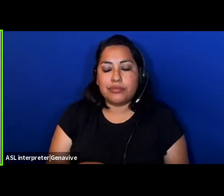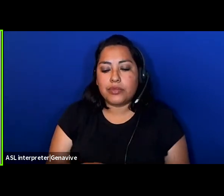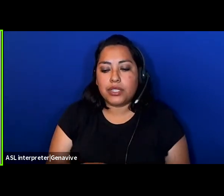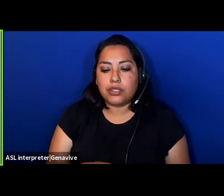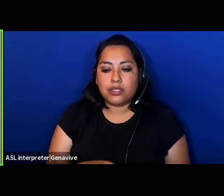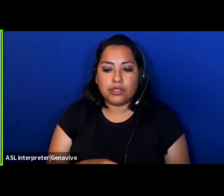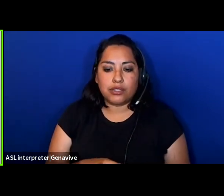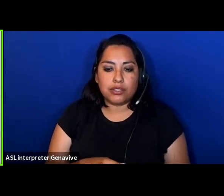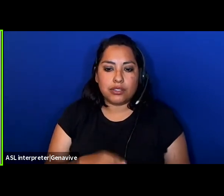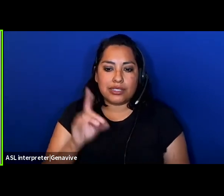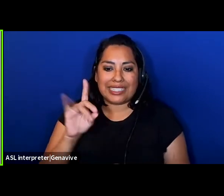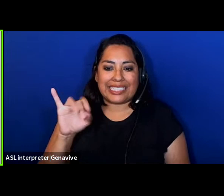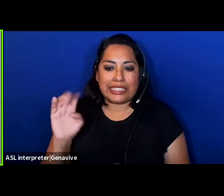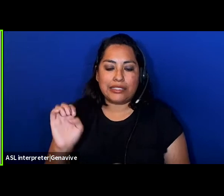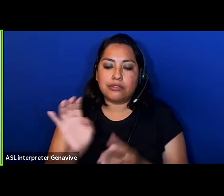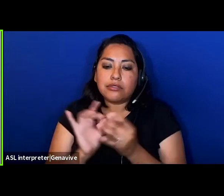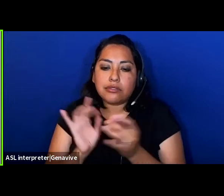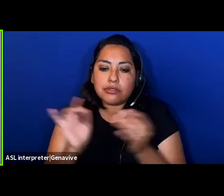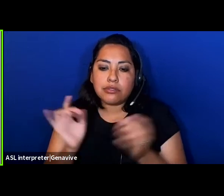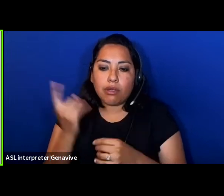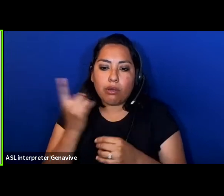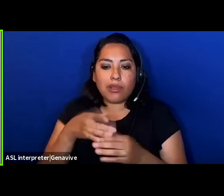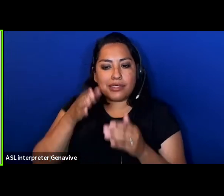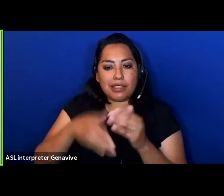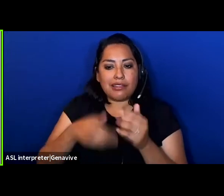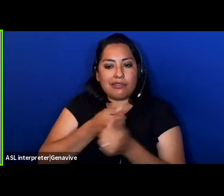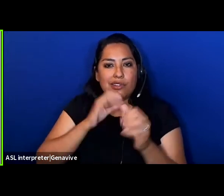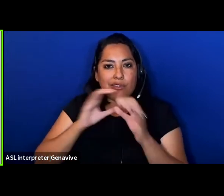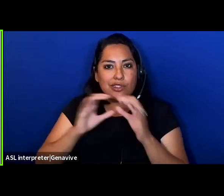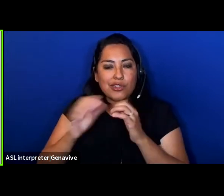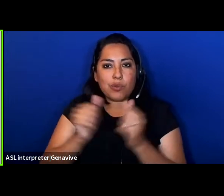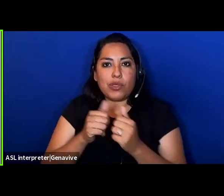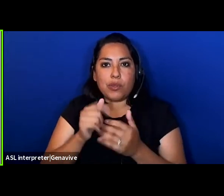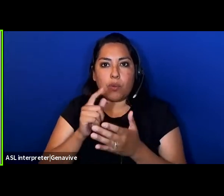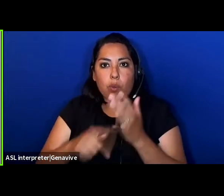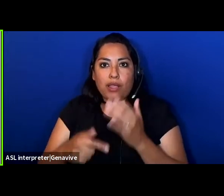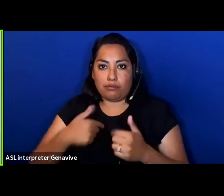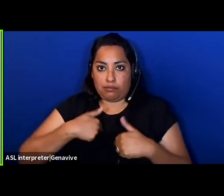Denise says “Always end every conversation with what I can do better and/or what can I do for